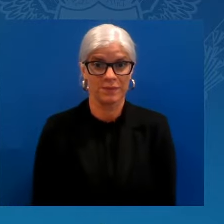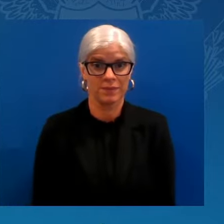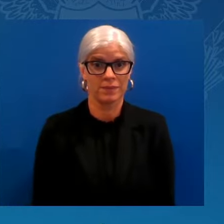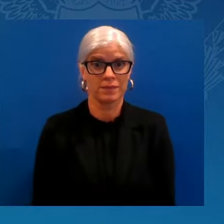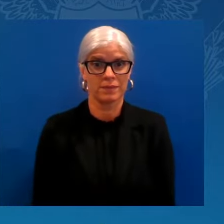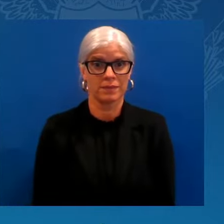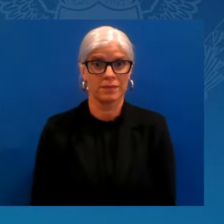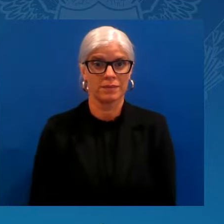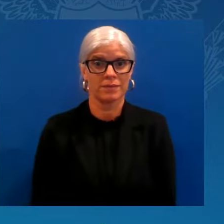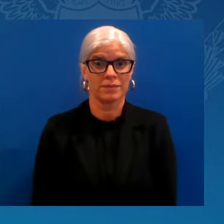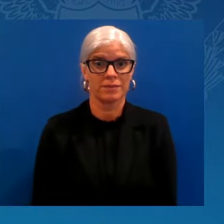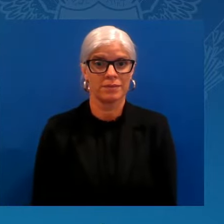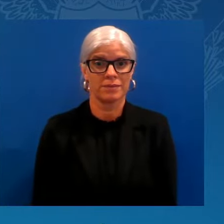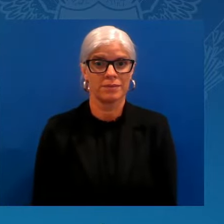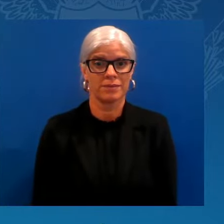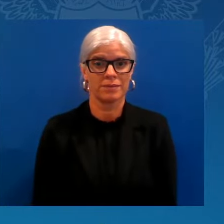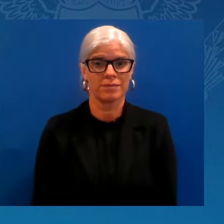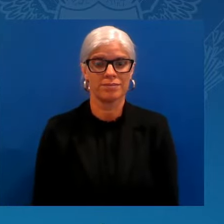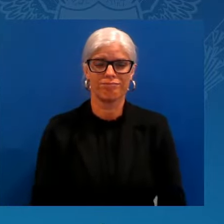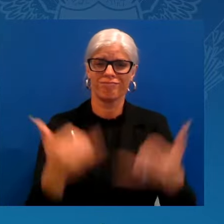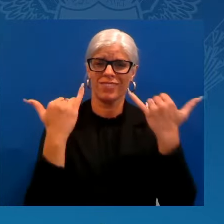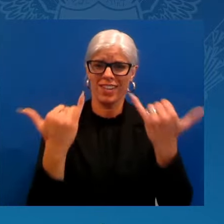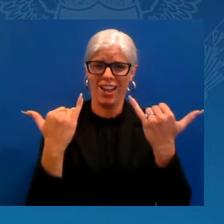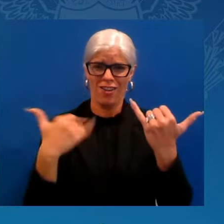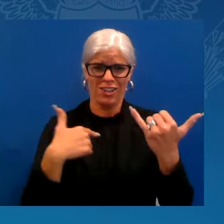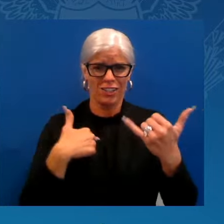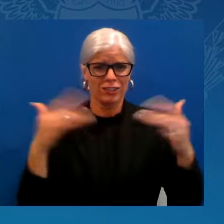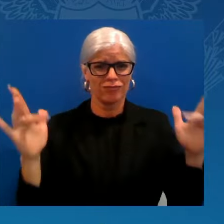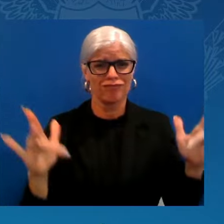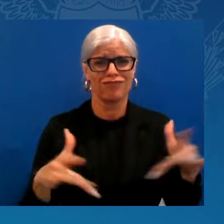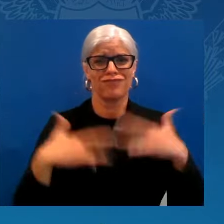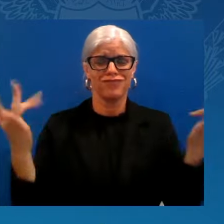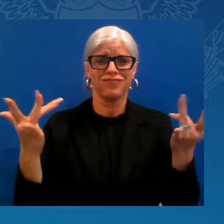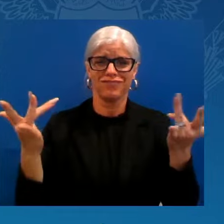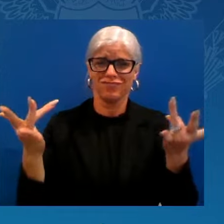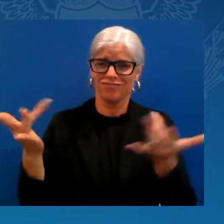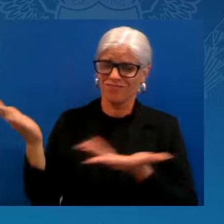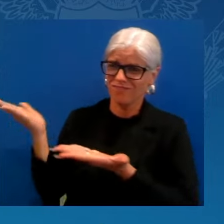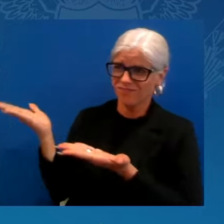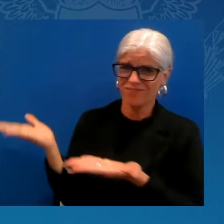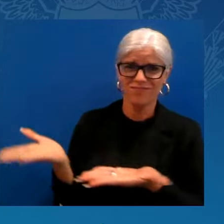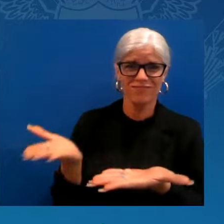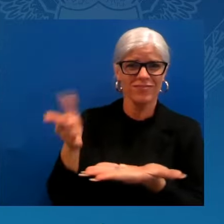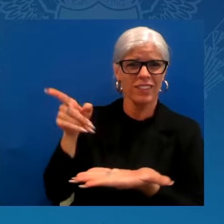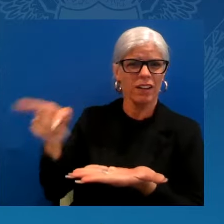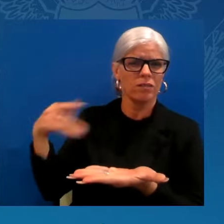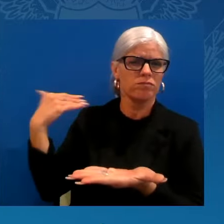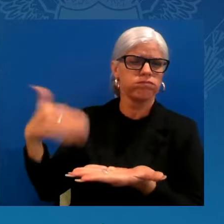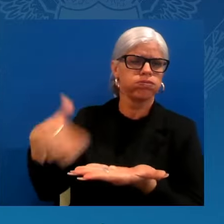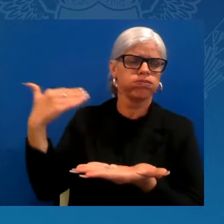to invite a true champion of Israel-U.S. relations our honored guest for this evening,